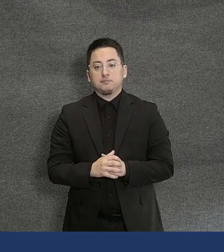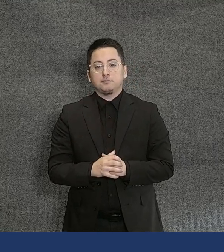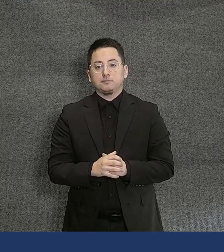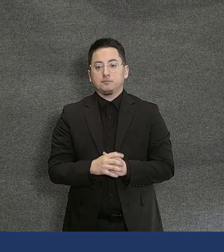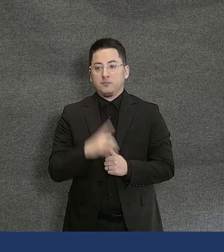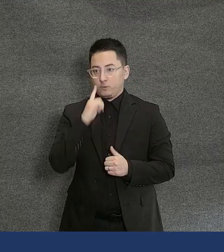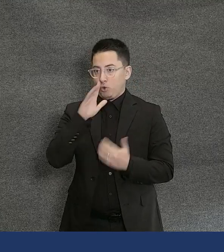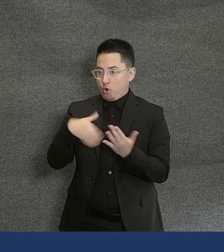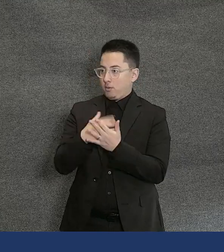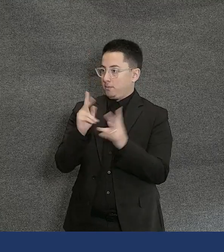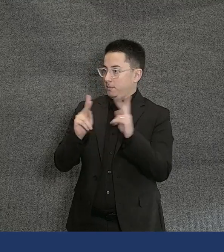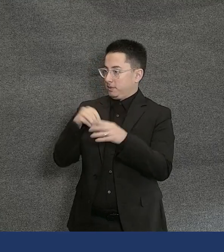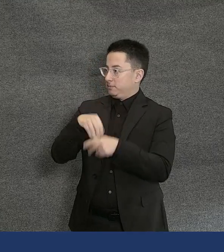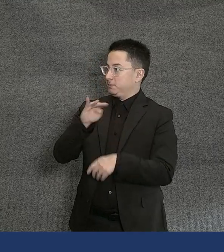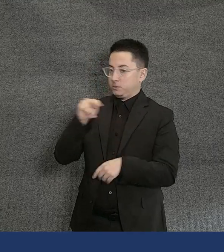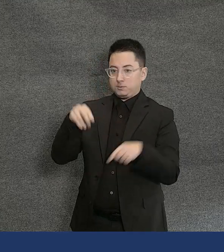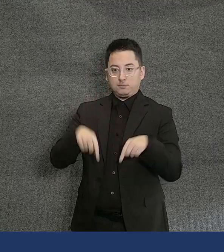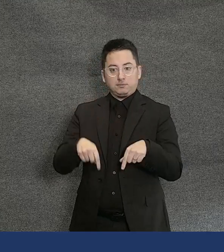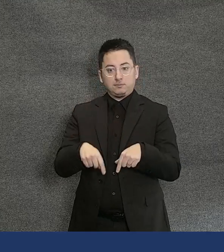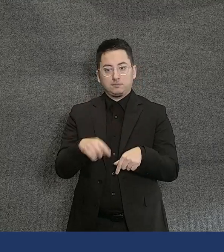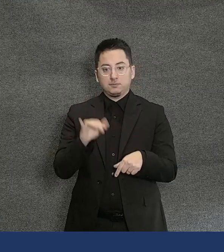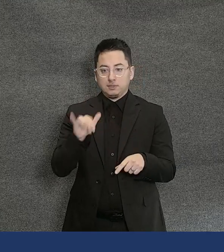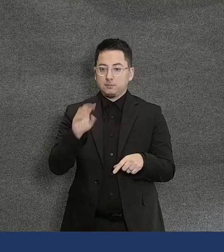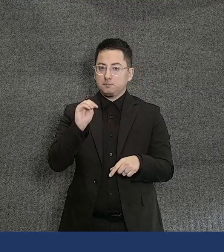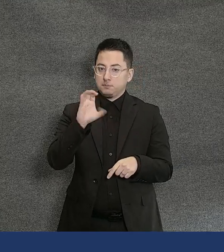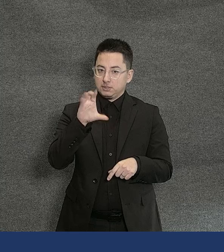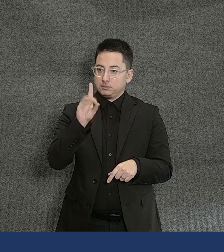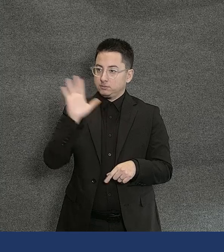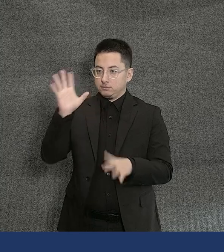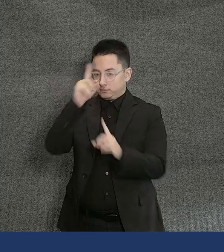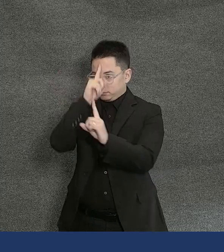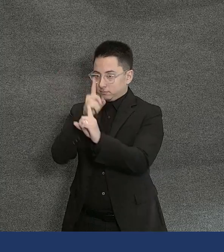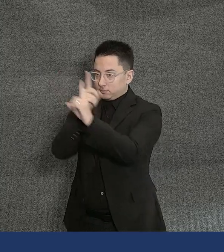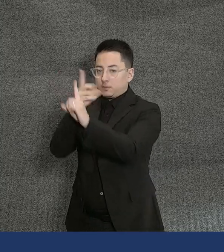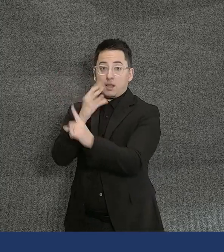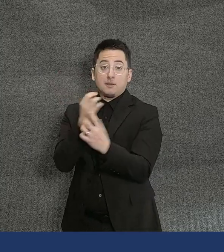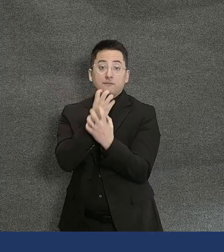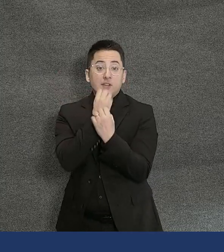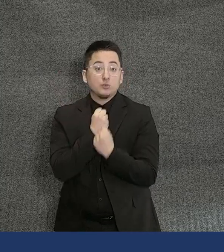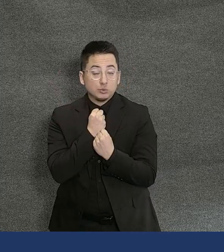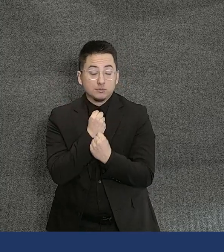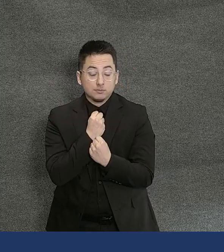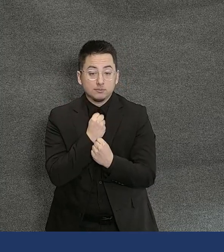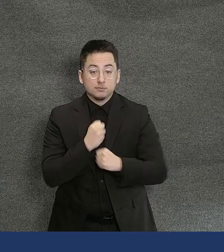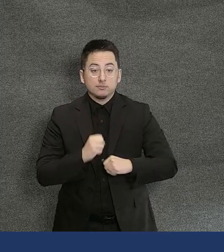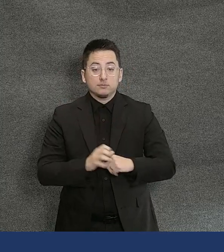That is part of their mission and their values. And so they are looking at every angle